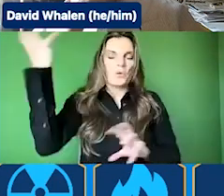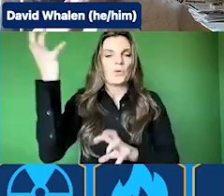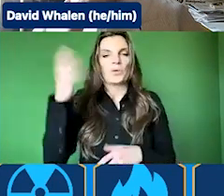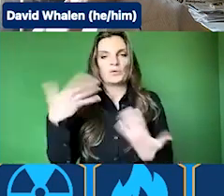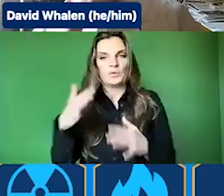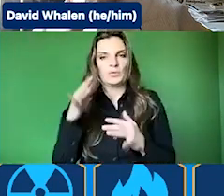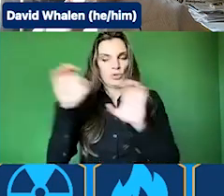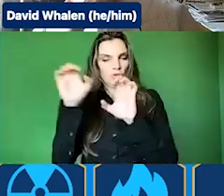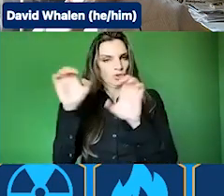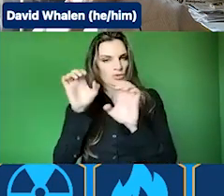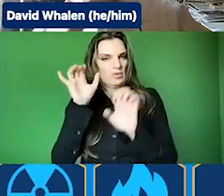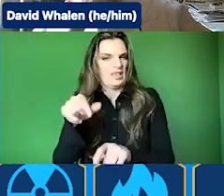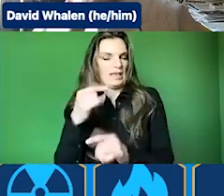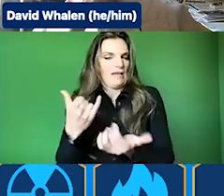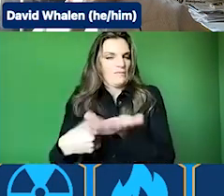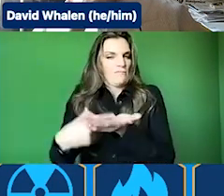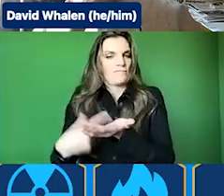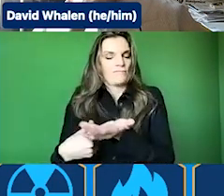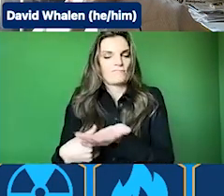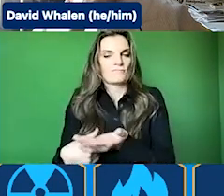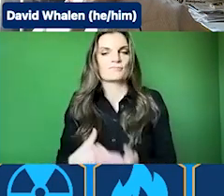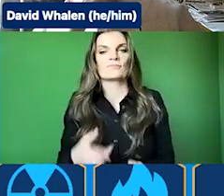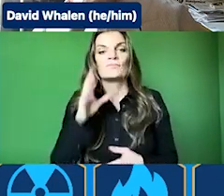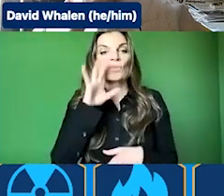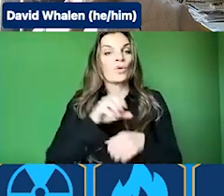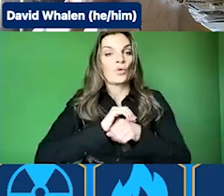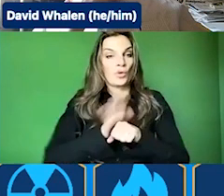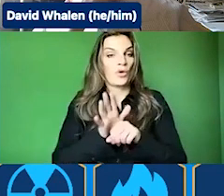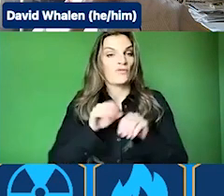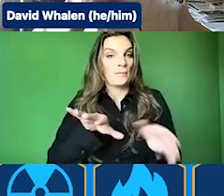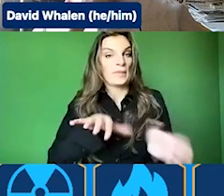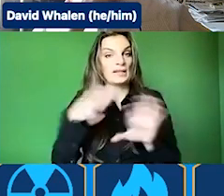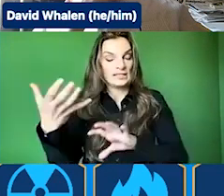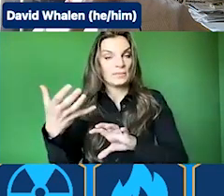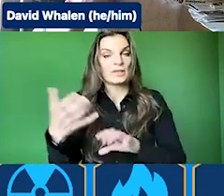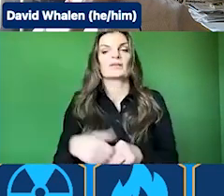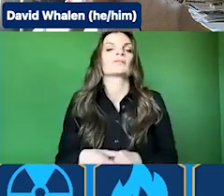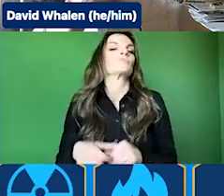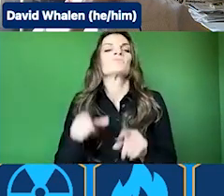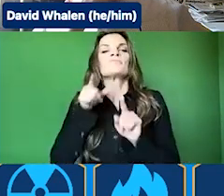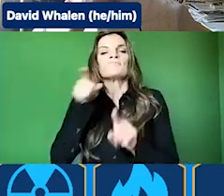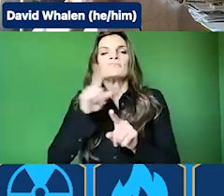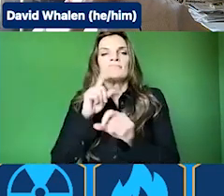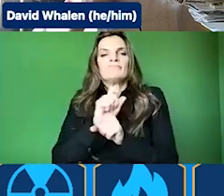everyone wants to avoid. Reality of the COVID-19 pandemic is most states did not authorize crisis standards of care. Most